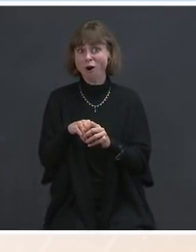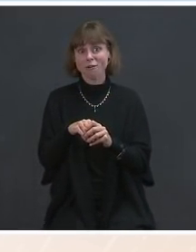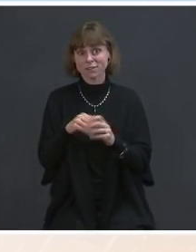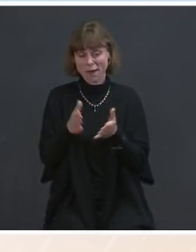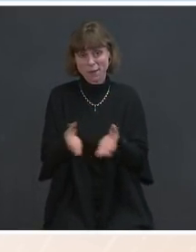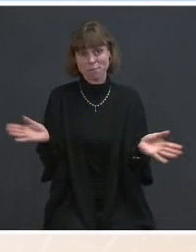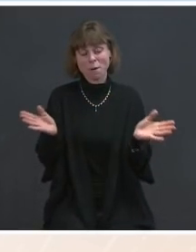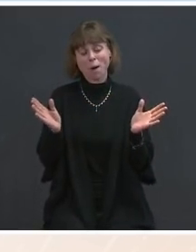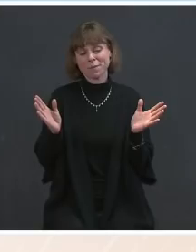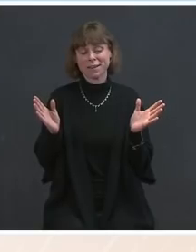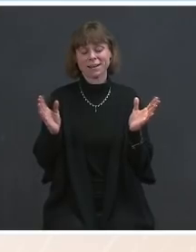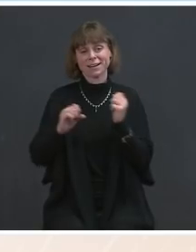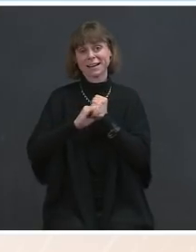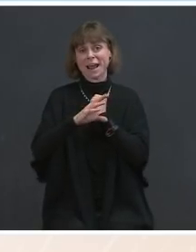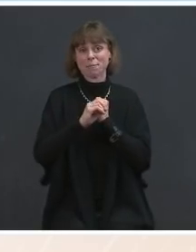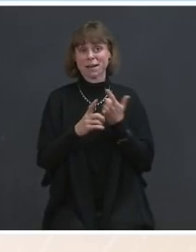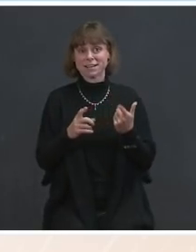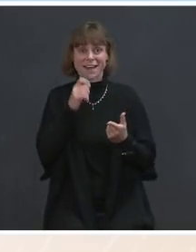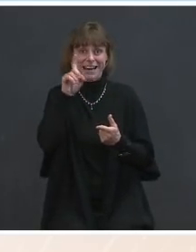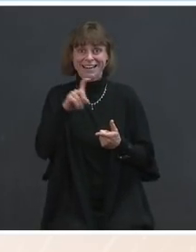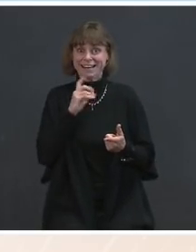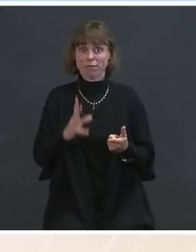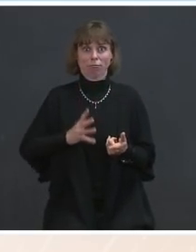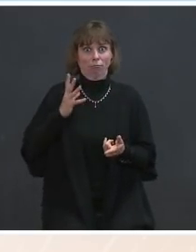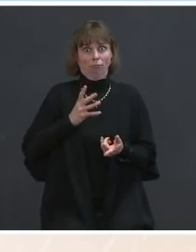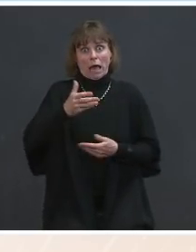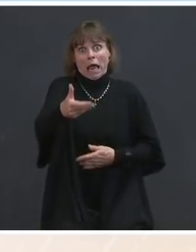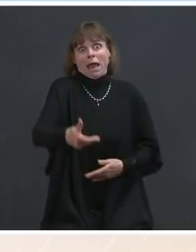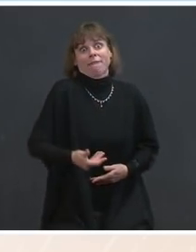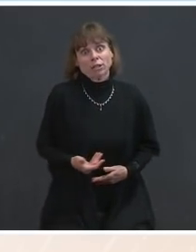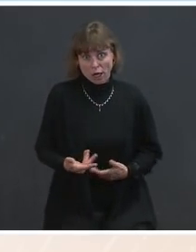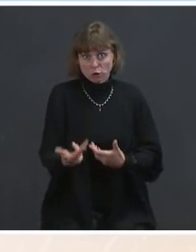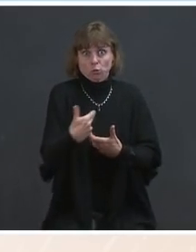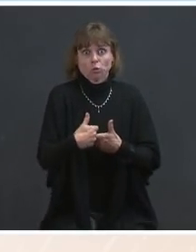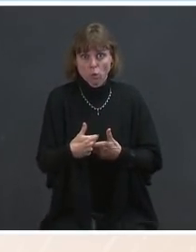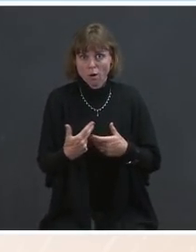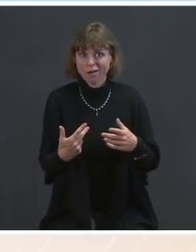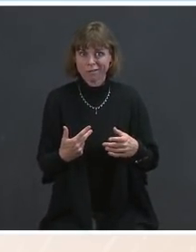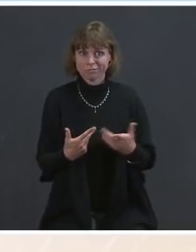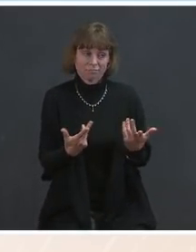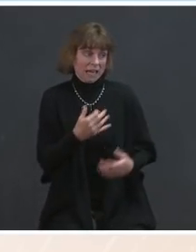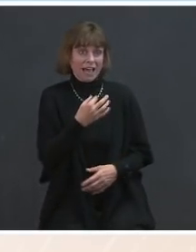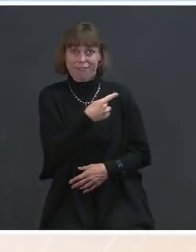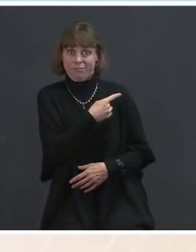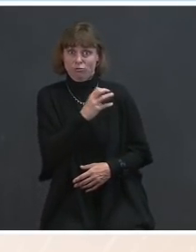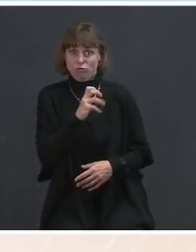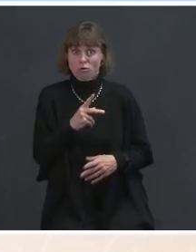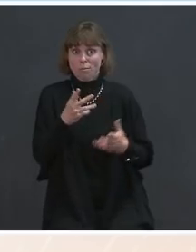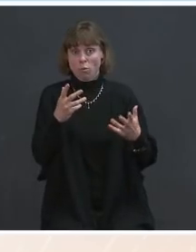So he may decide he should do that. If so, great. But there are a lot of different ways to engage, to reach out,